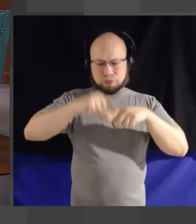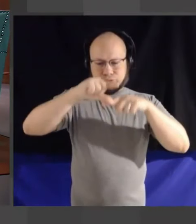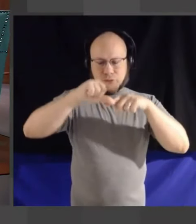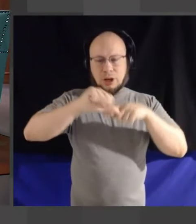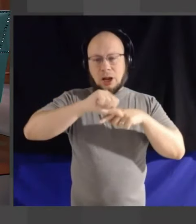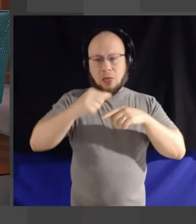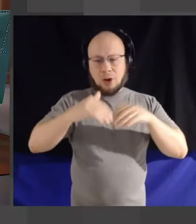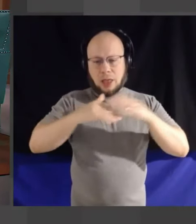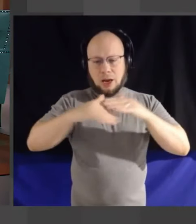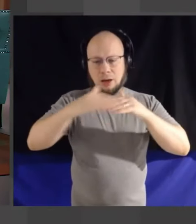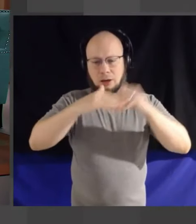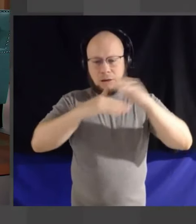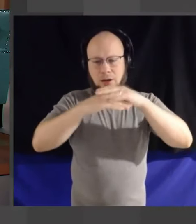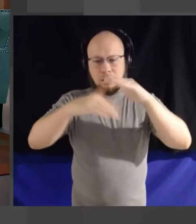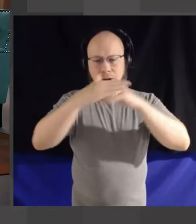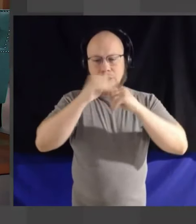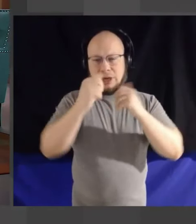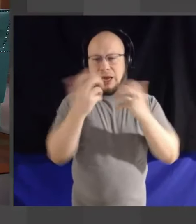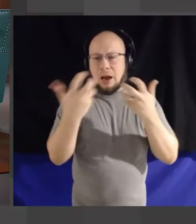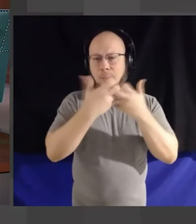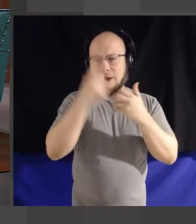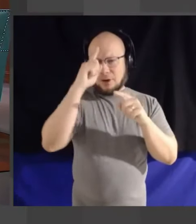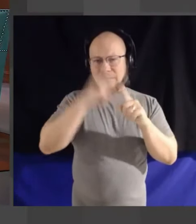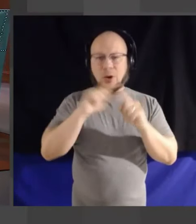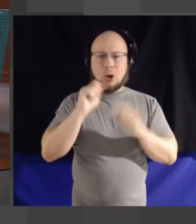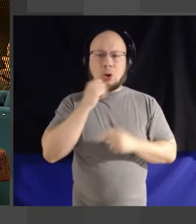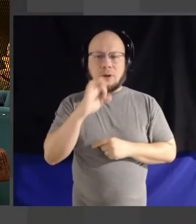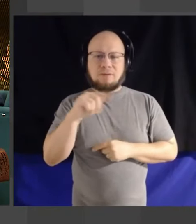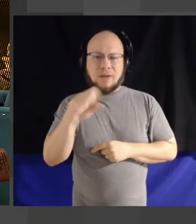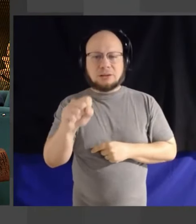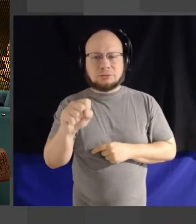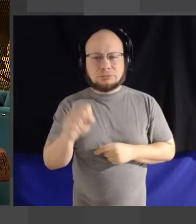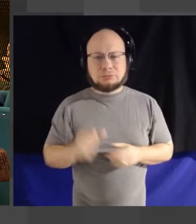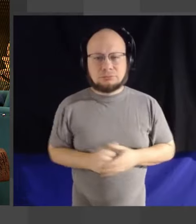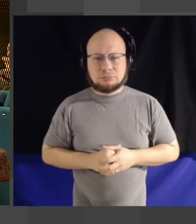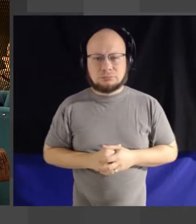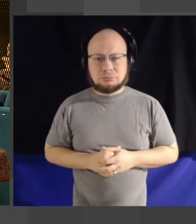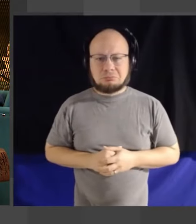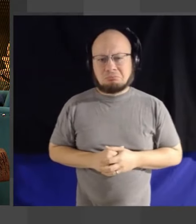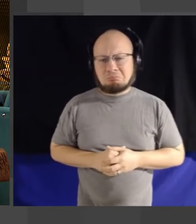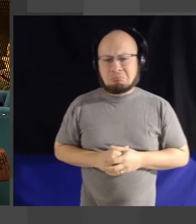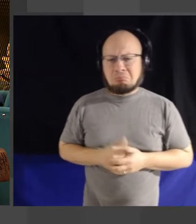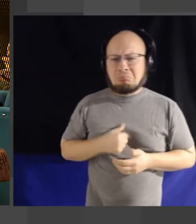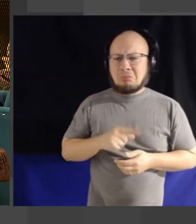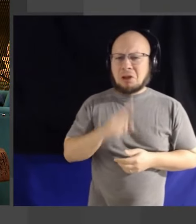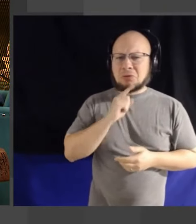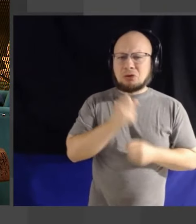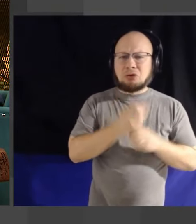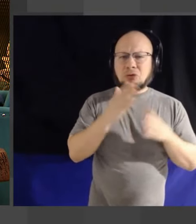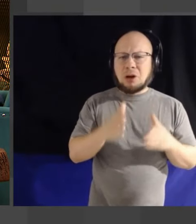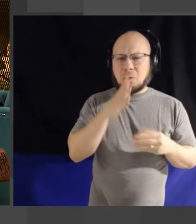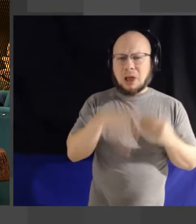LAYER BY LAYER. YOU CAN COMBINE THEM FOR COOL EFFECTS.